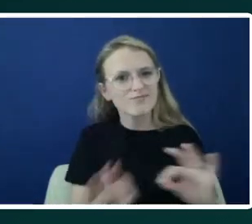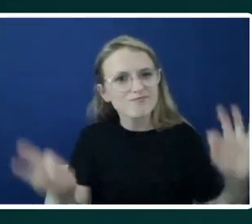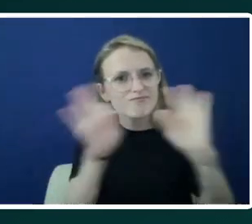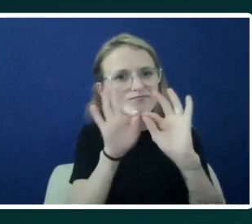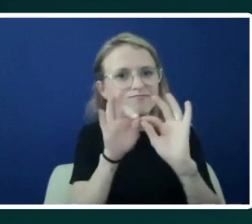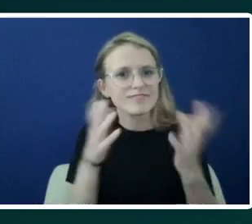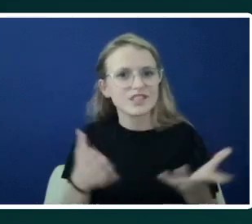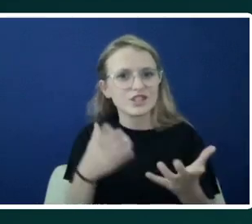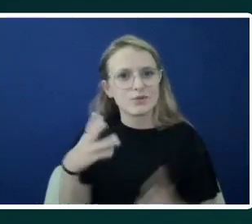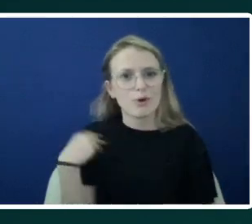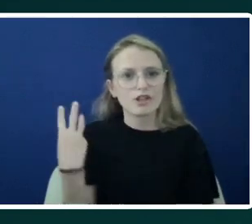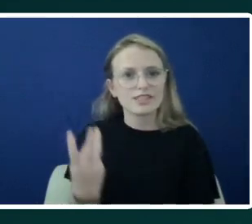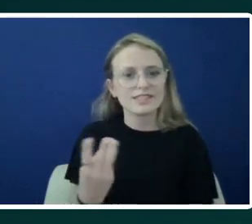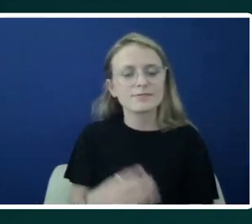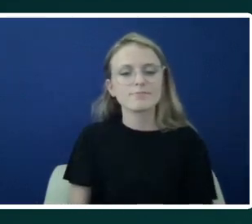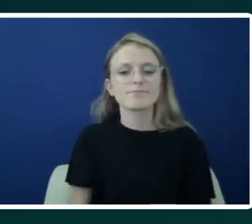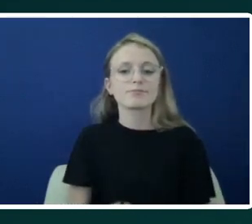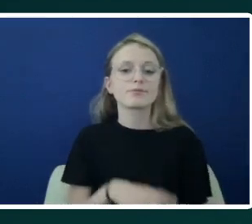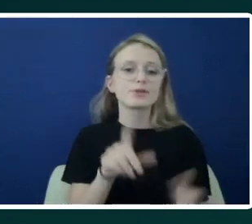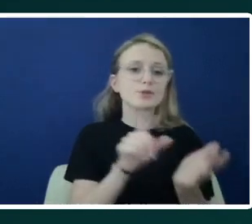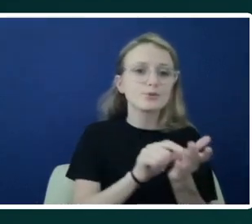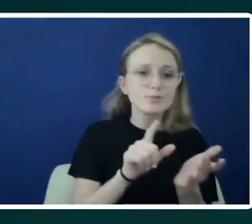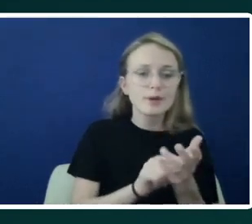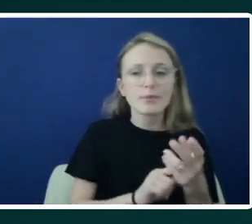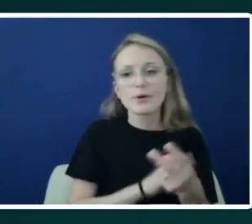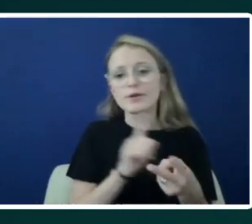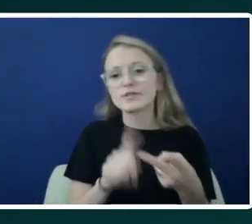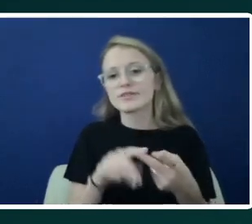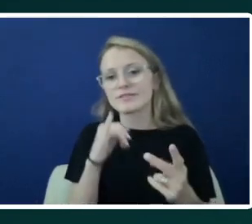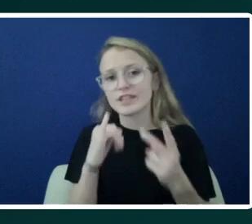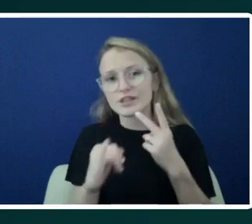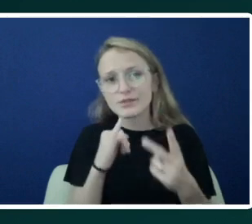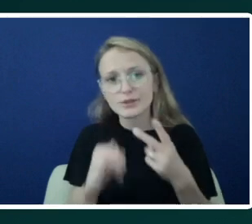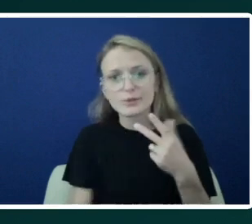between the newspapers and oral history interviews, those are just two examples